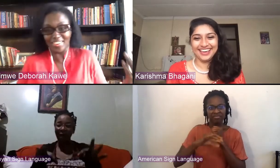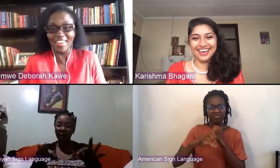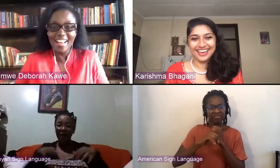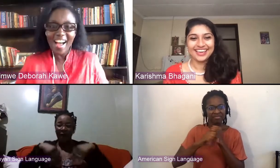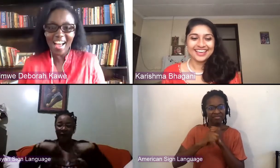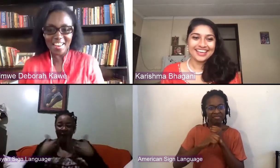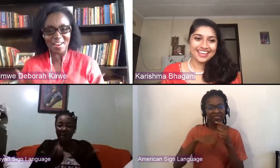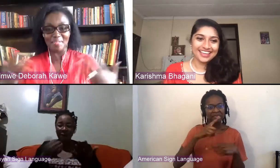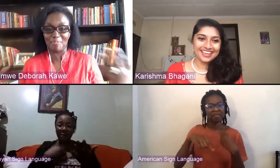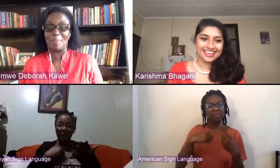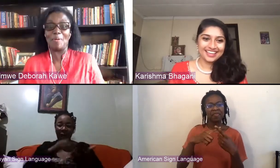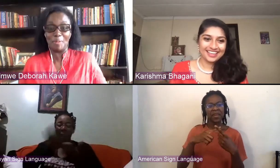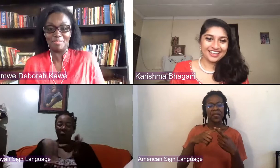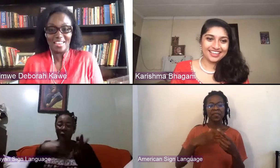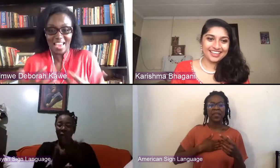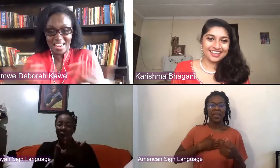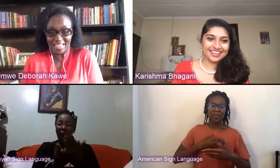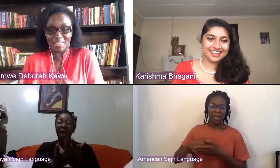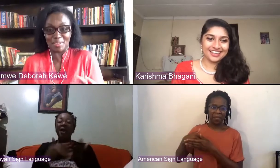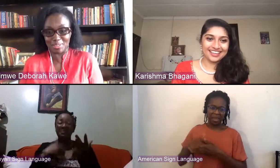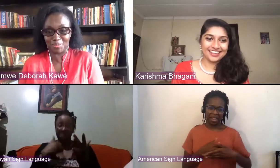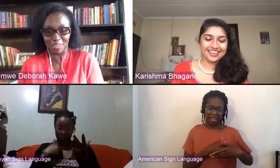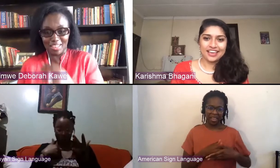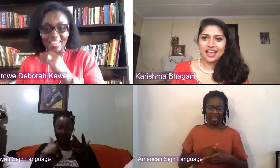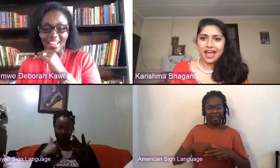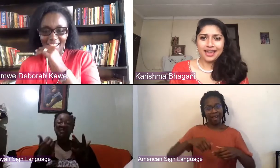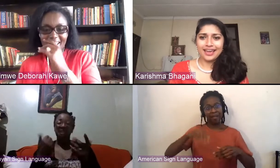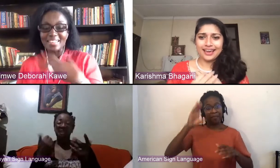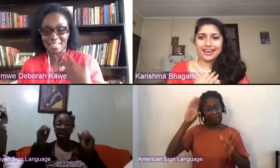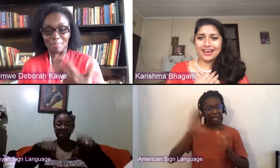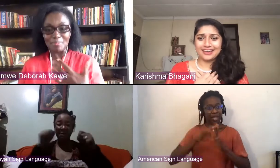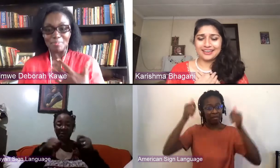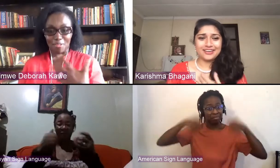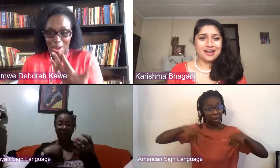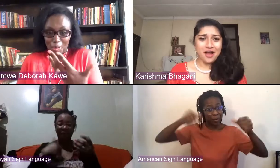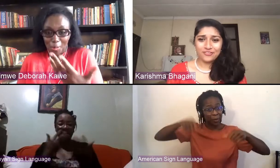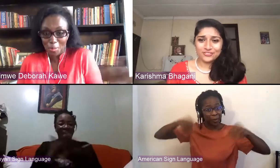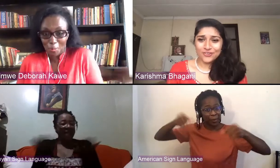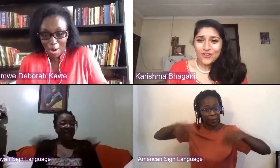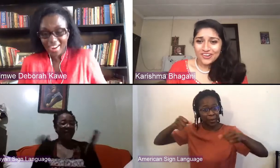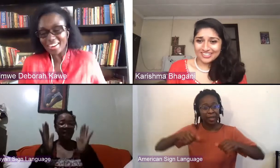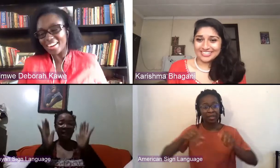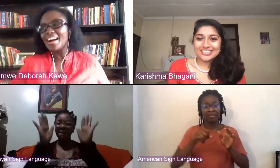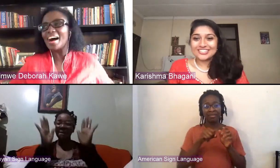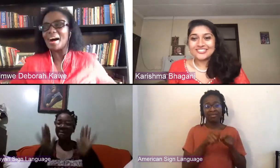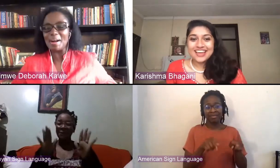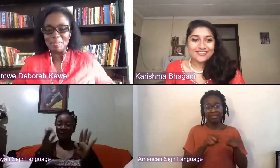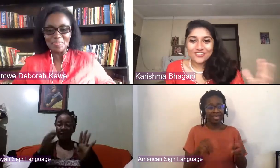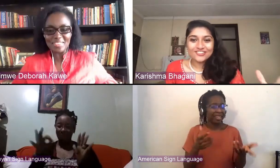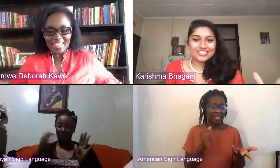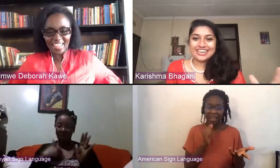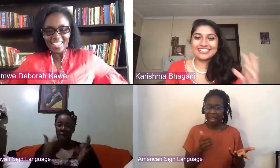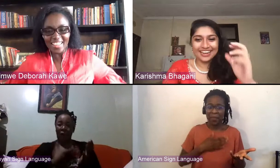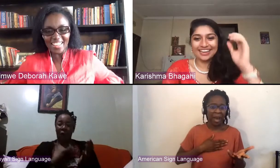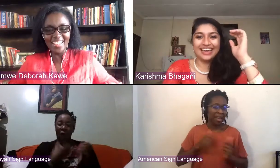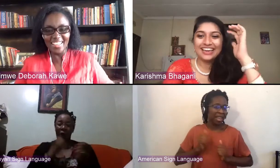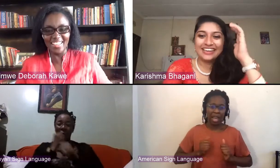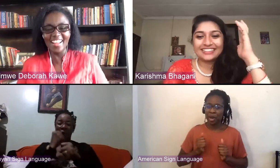I do not know if people will find anything useful in terms of my own work. Of course children have a future .